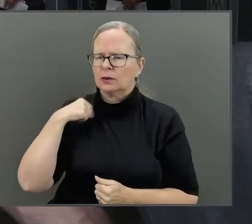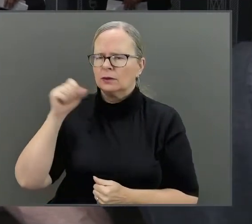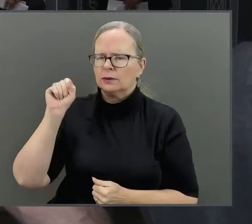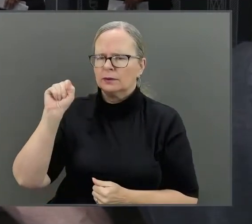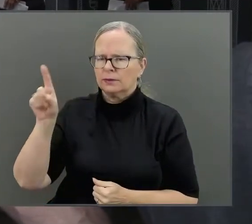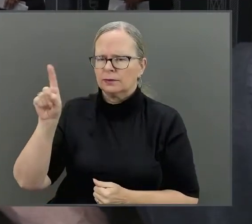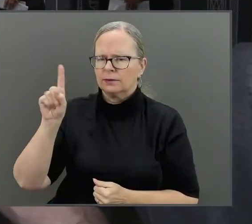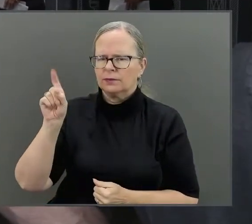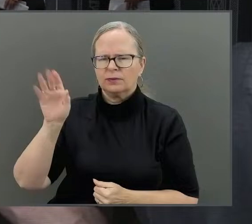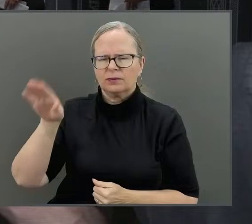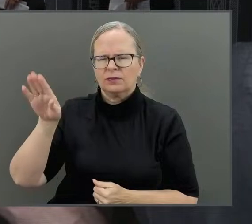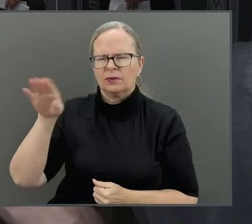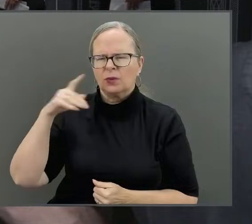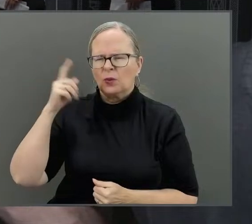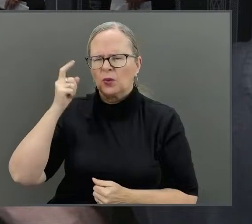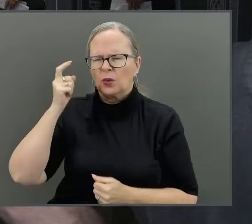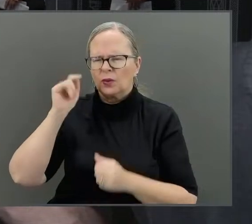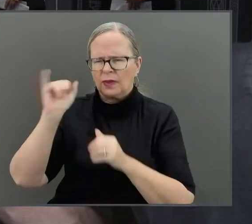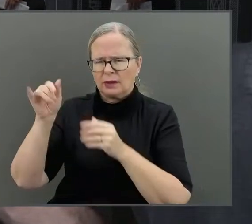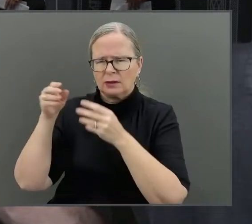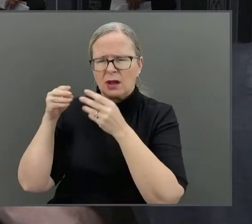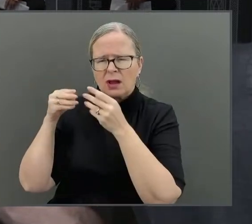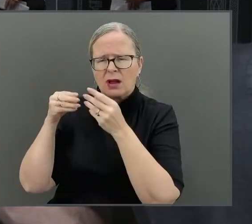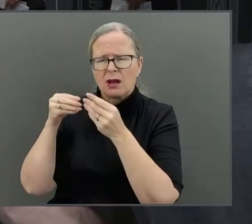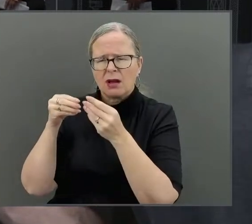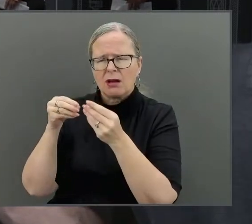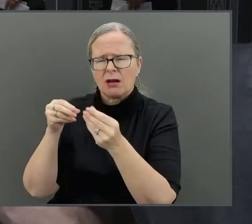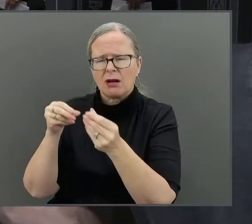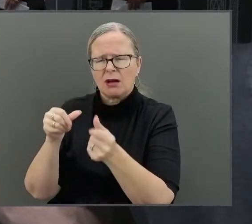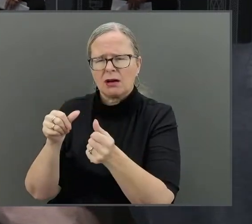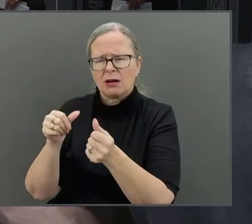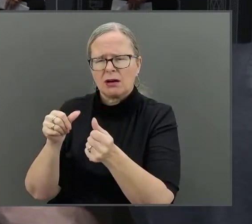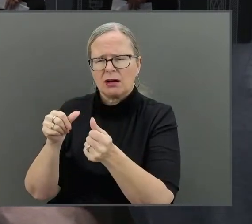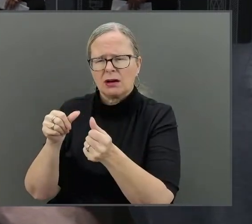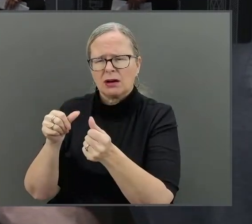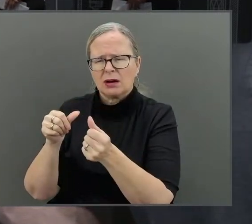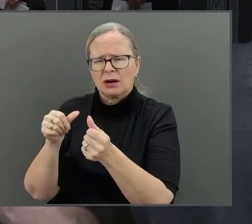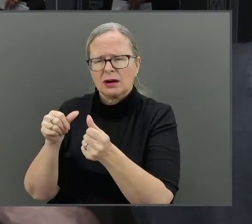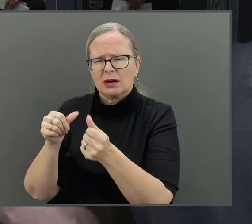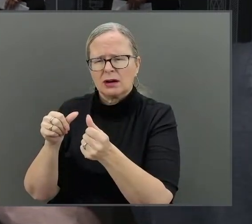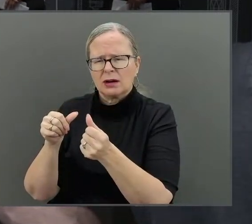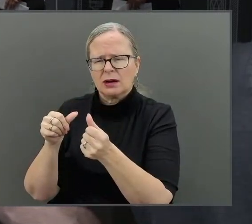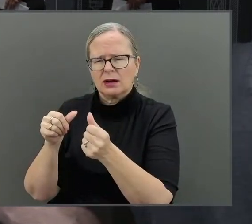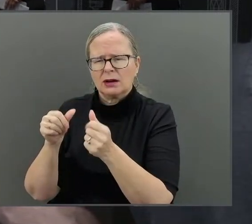closely tracked since this emergency started what is the estimated ballpark for how much has been